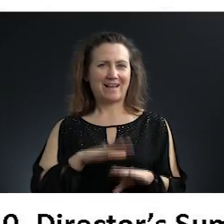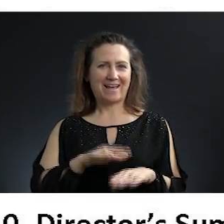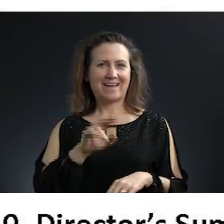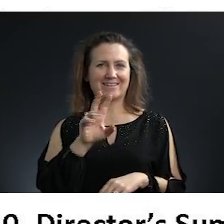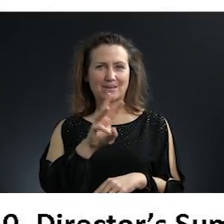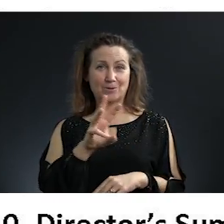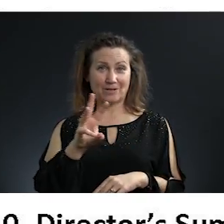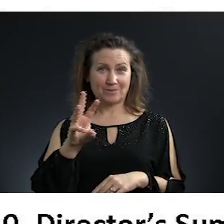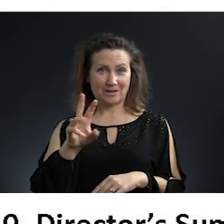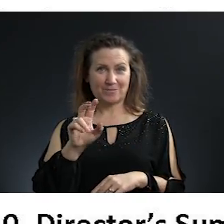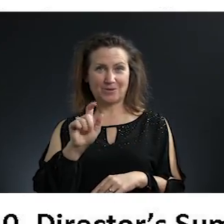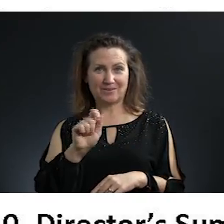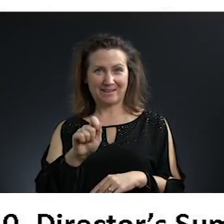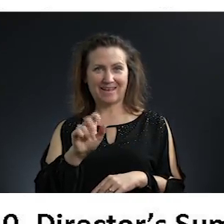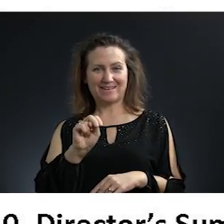www.nevadaddcouncil.org